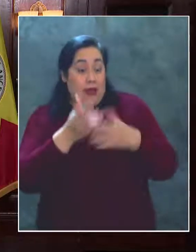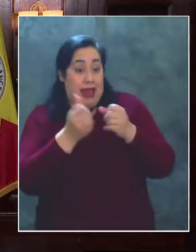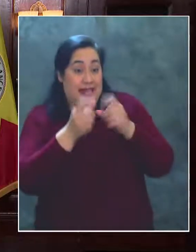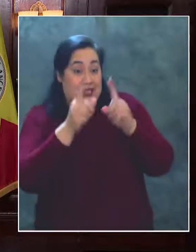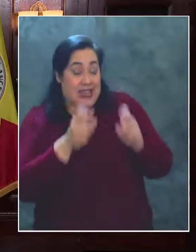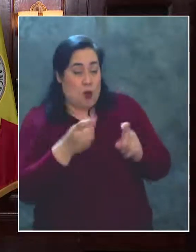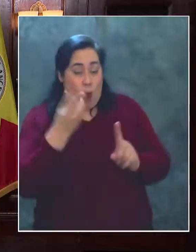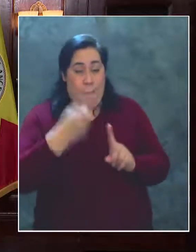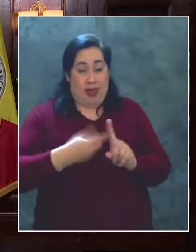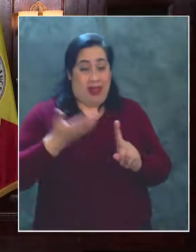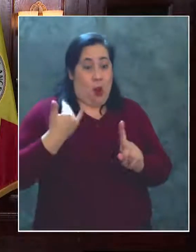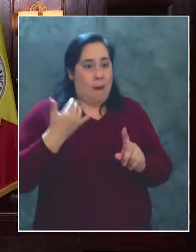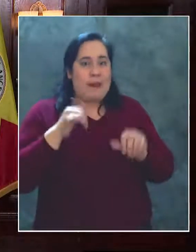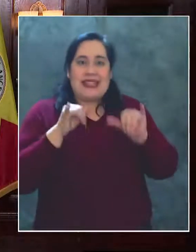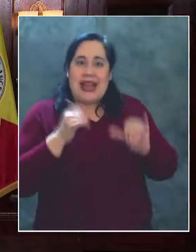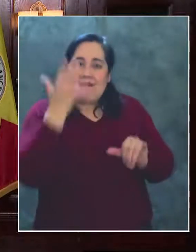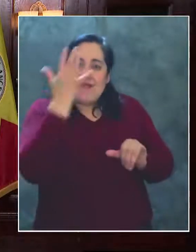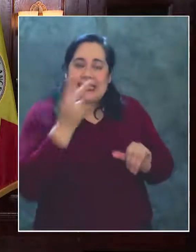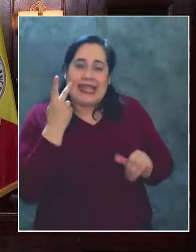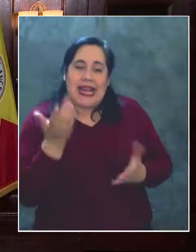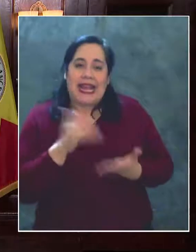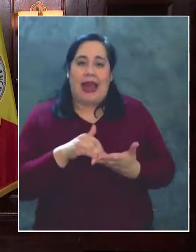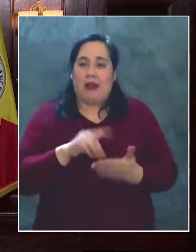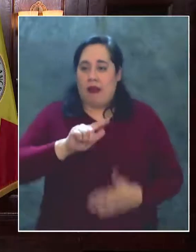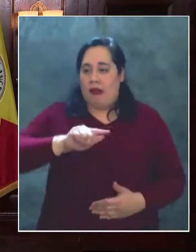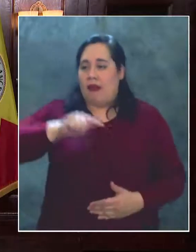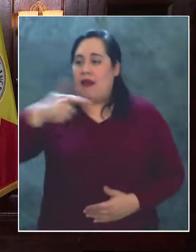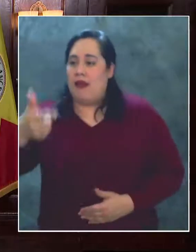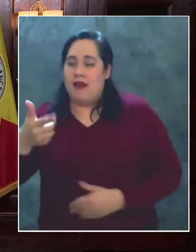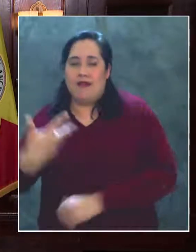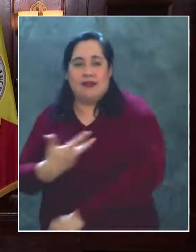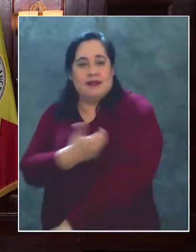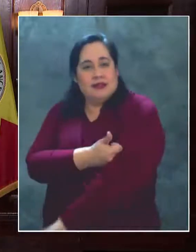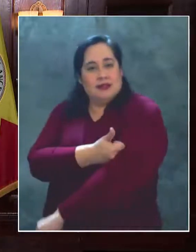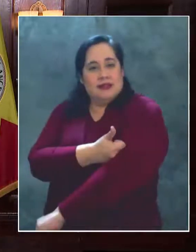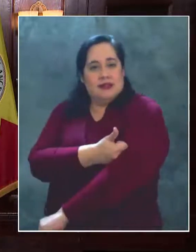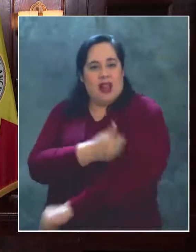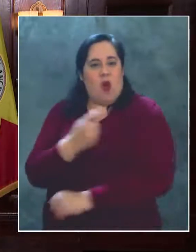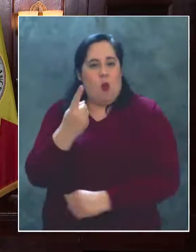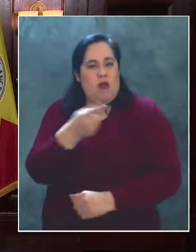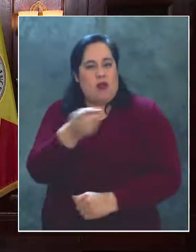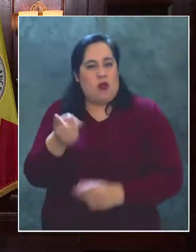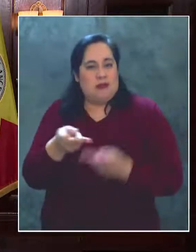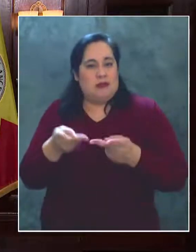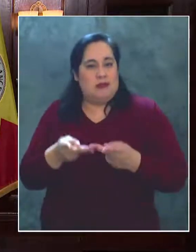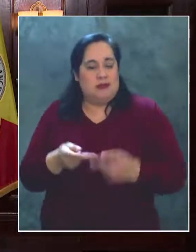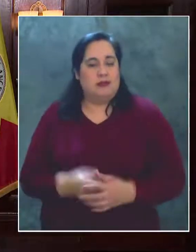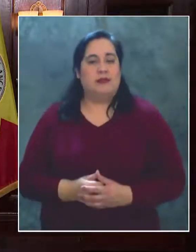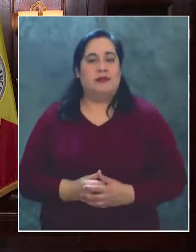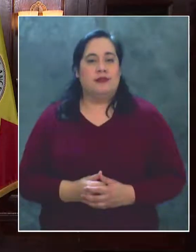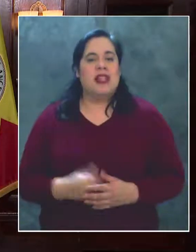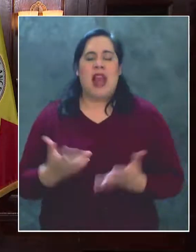TEST A MONTH AGO, MAY BE THE SAME FACE WHEN IT'S YOUR TURN. AND I WANT TO REMIND EVERYBODY,